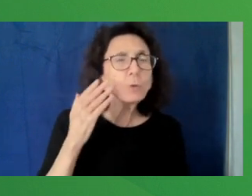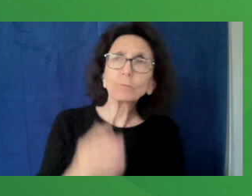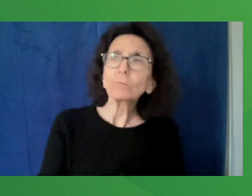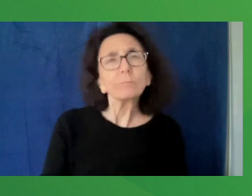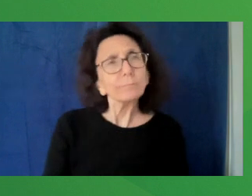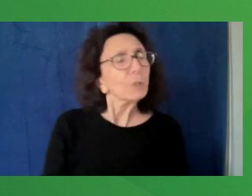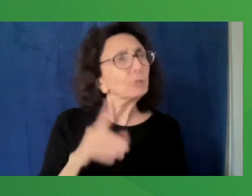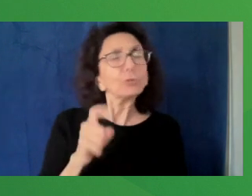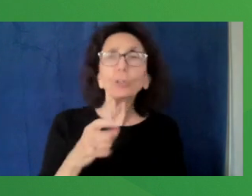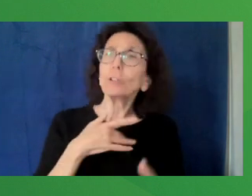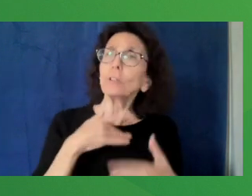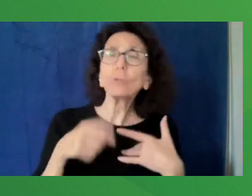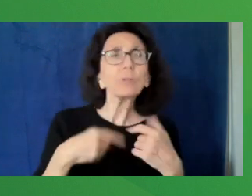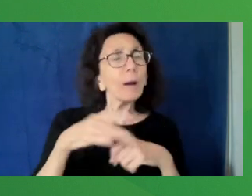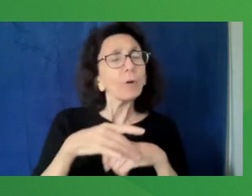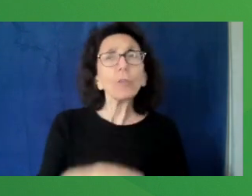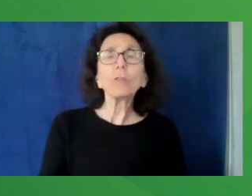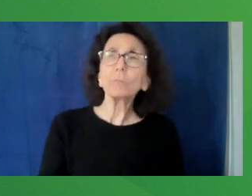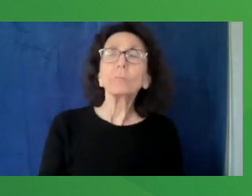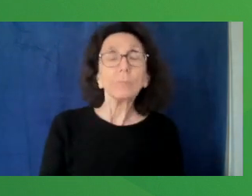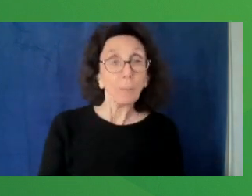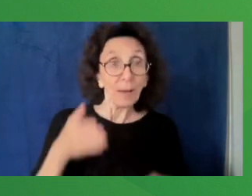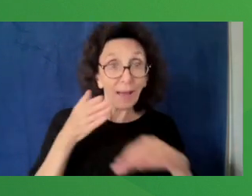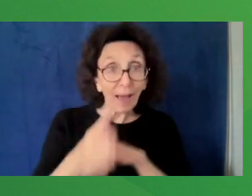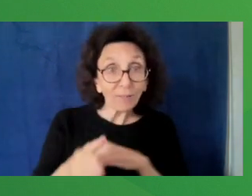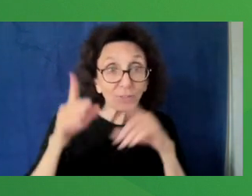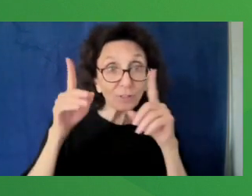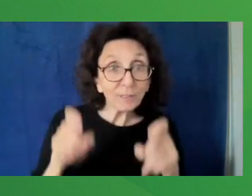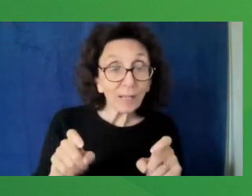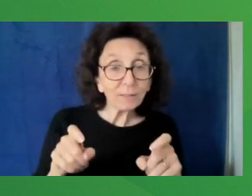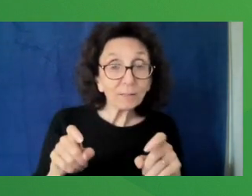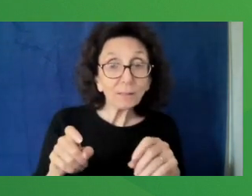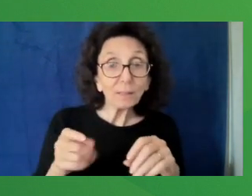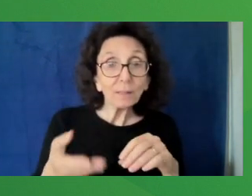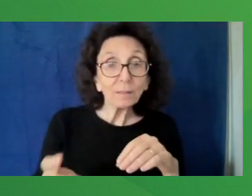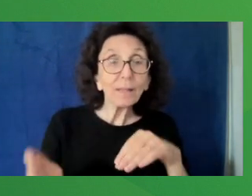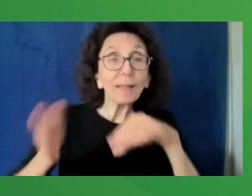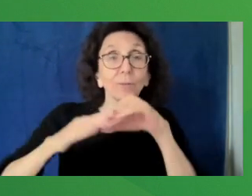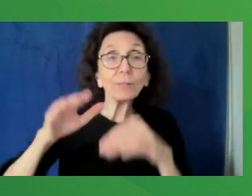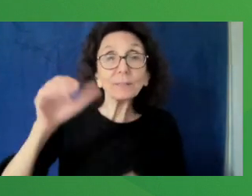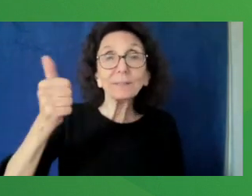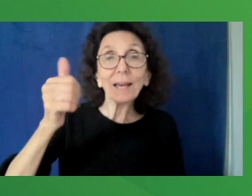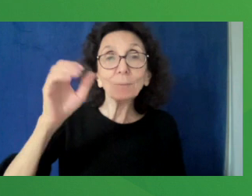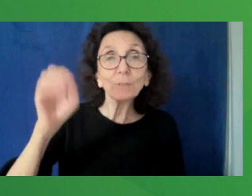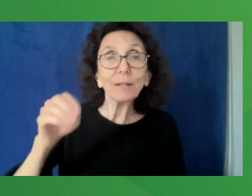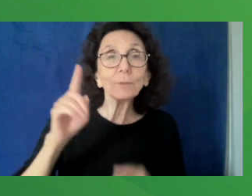about for the planet. And post-test, we had an increase of 10% of, 87%. Next slide, please.